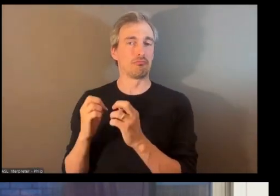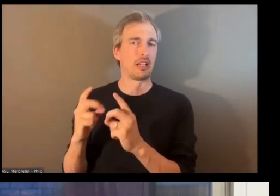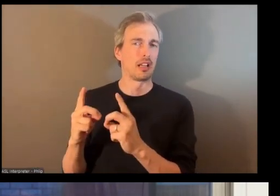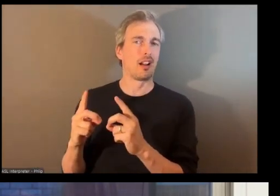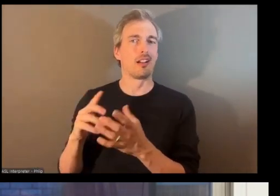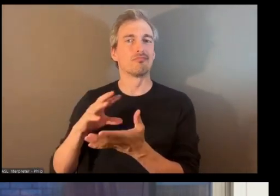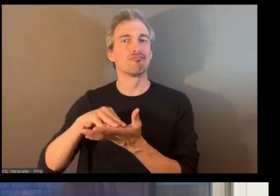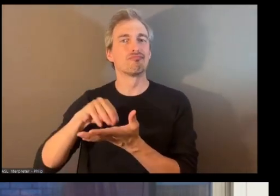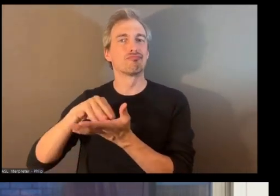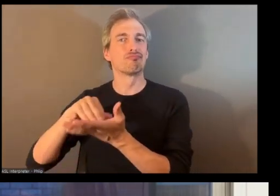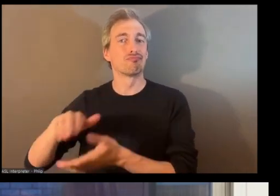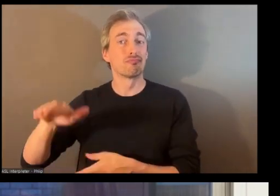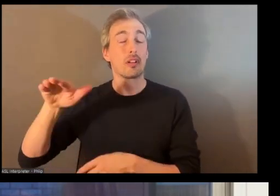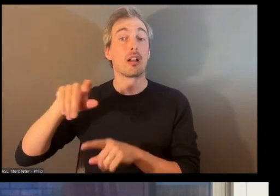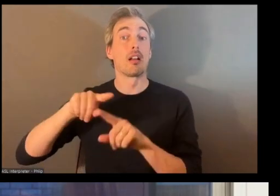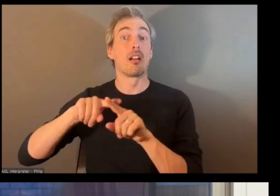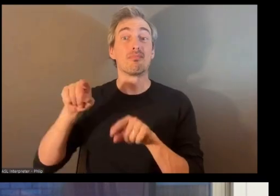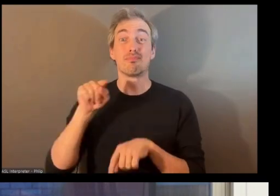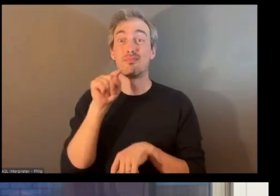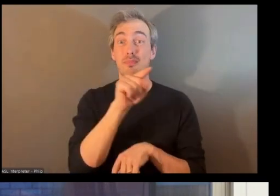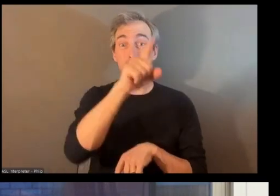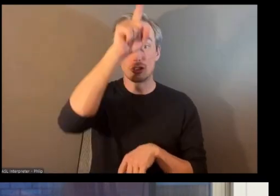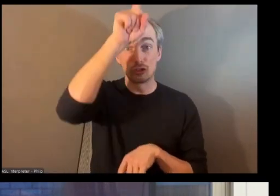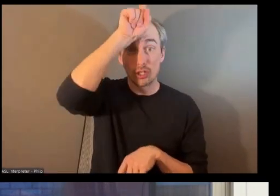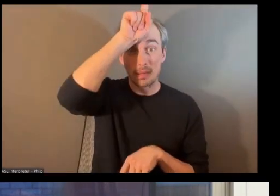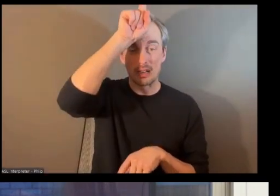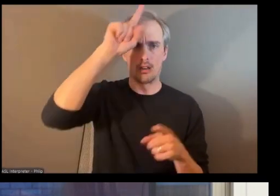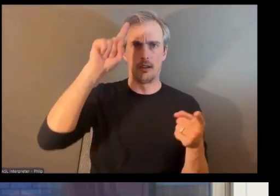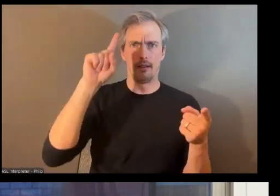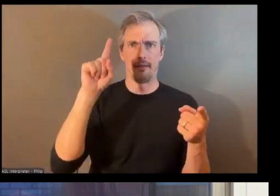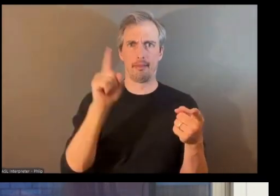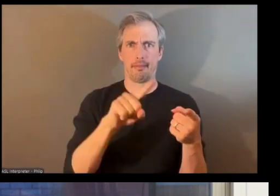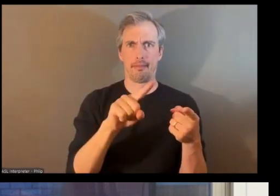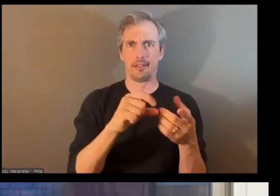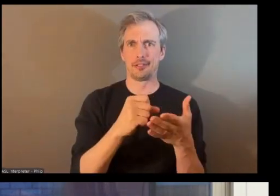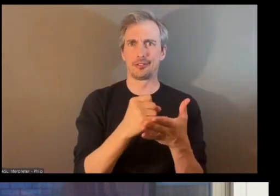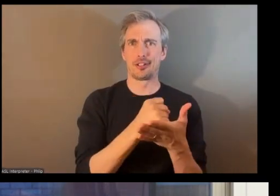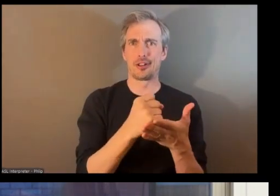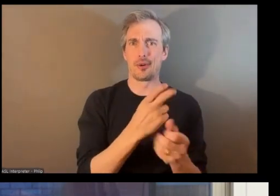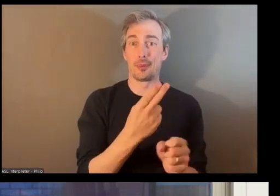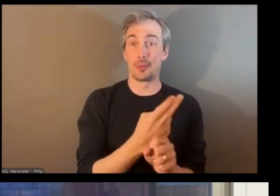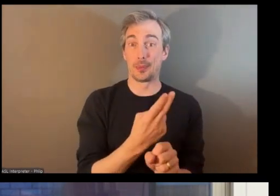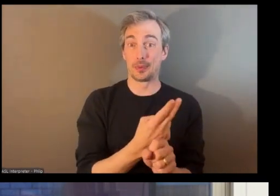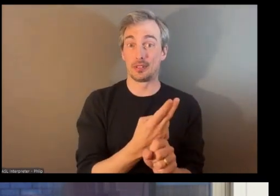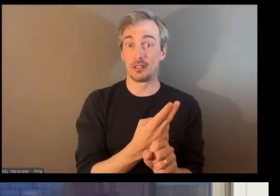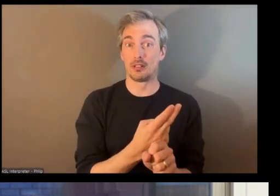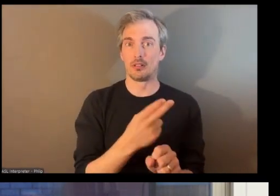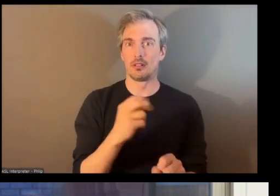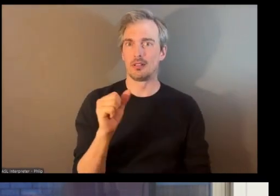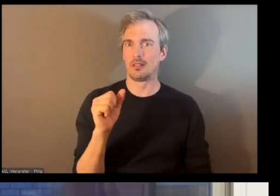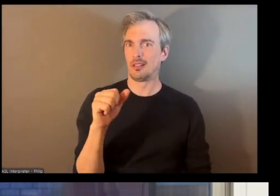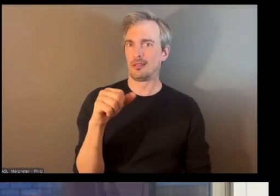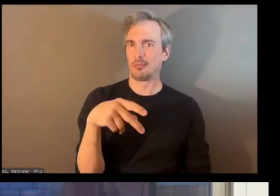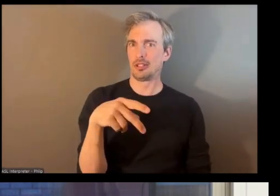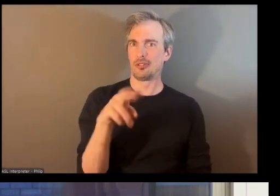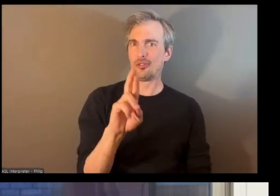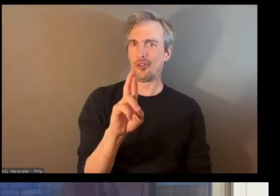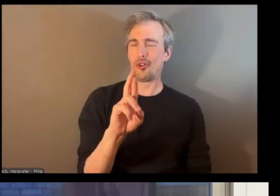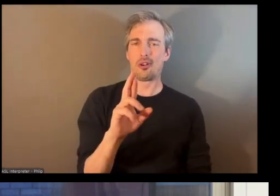by credit card use, then APR might not be a default known concept.